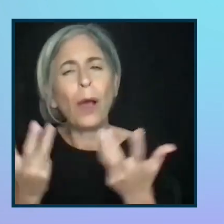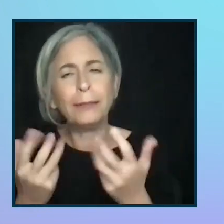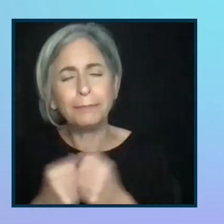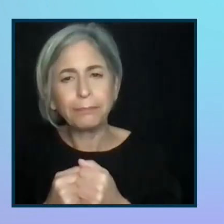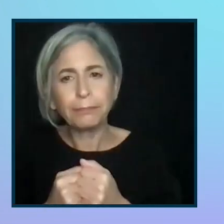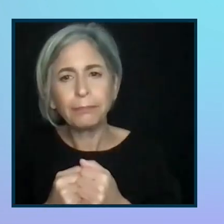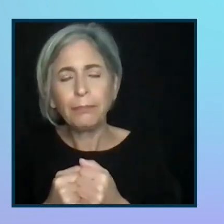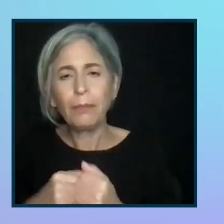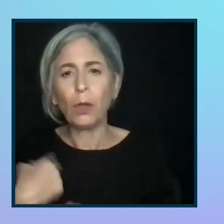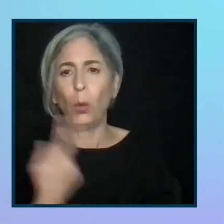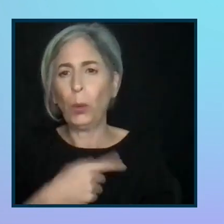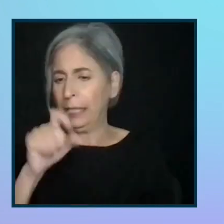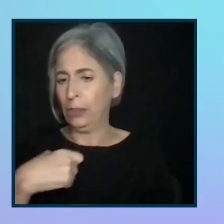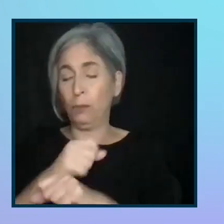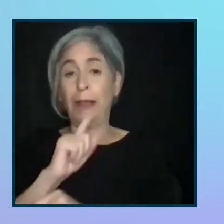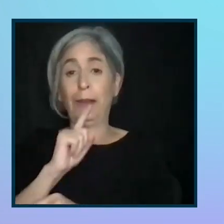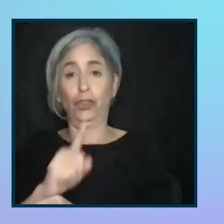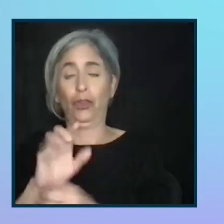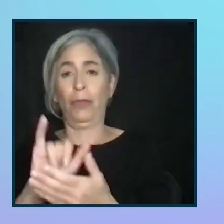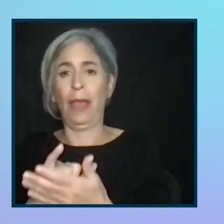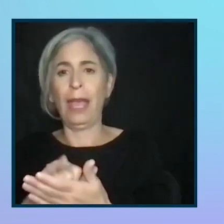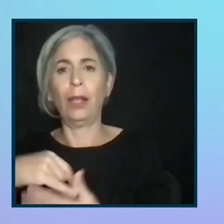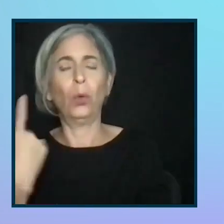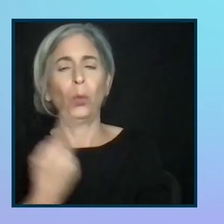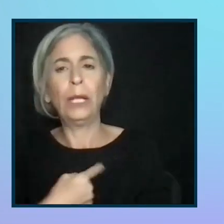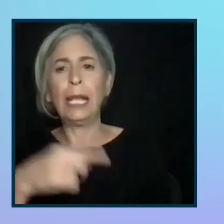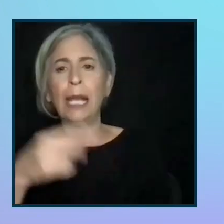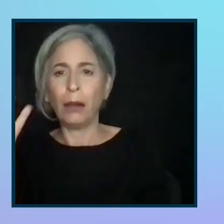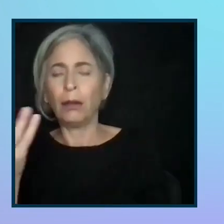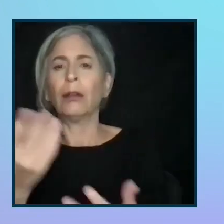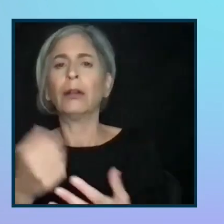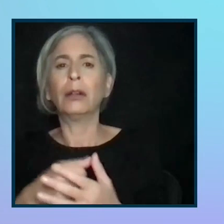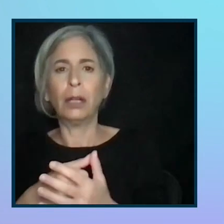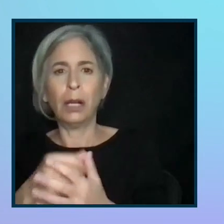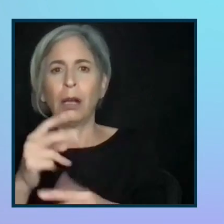We need to make sure that we are ceding power